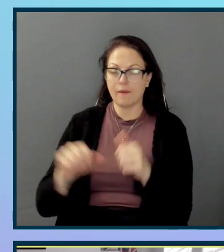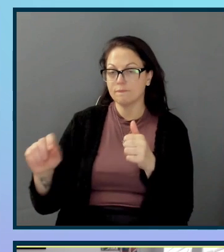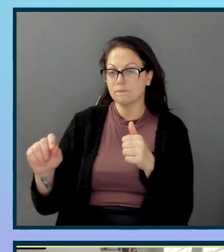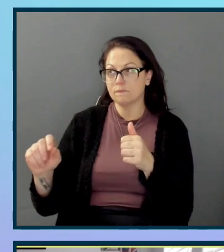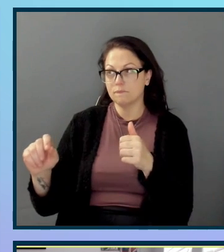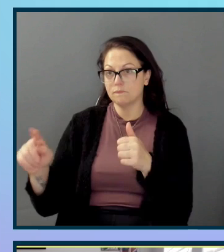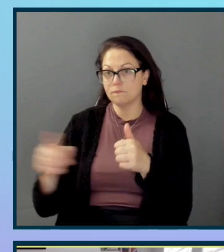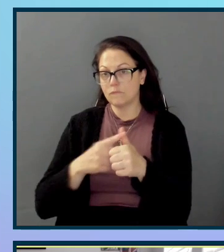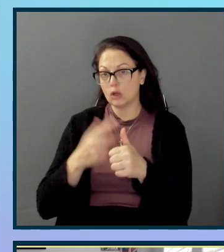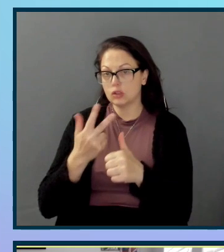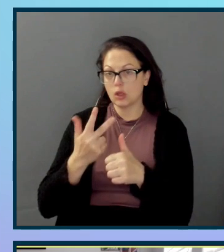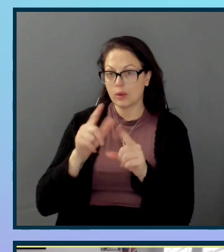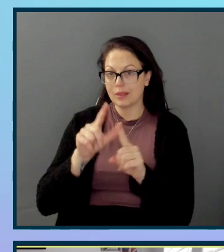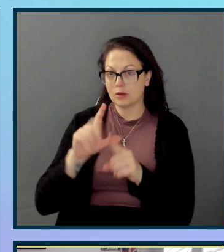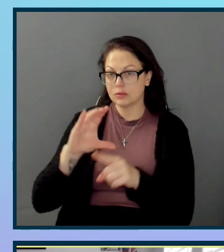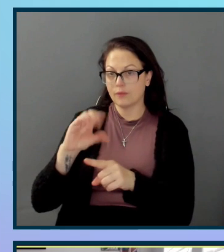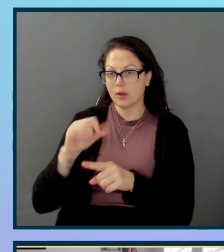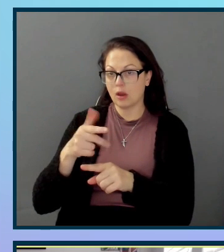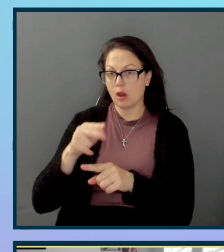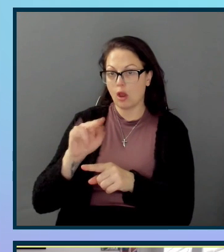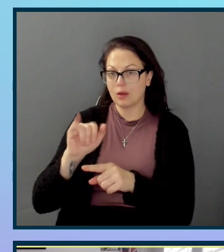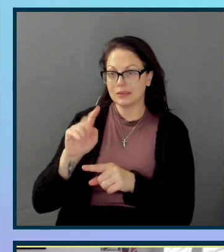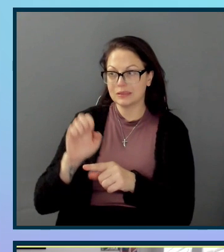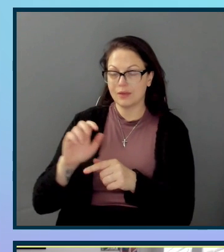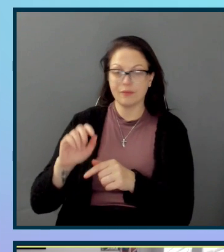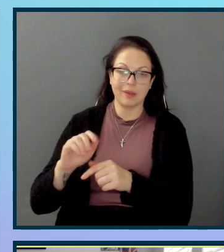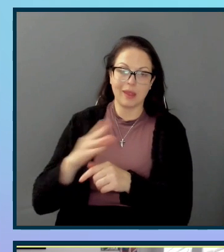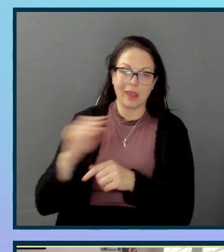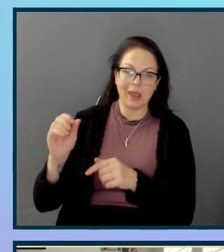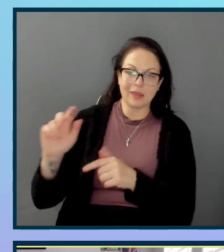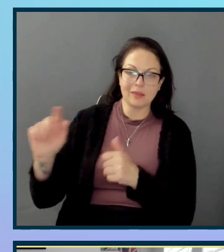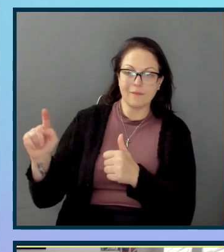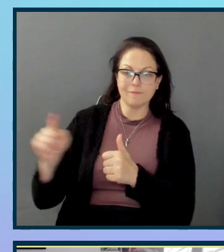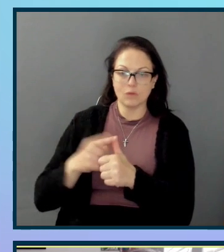and the first letter of the word accessibility and turned it into COGA for short.